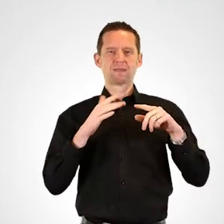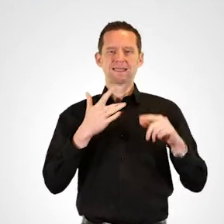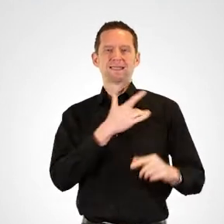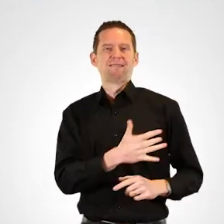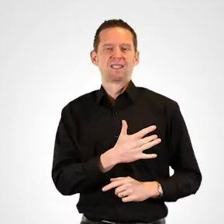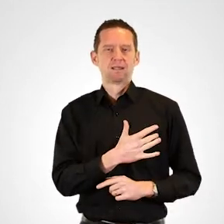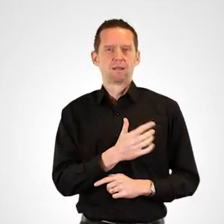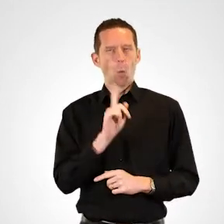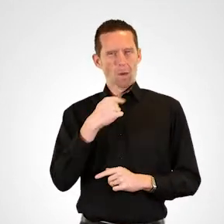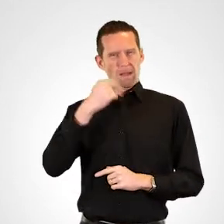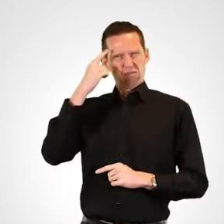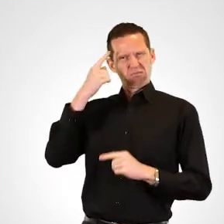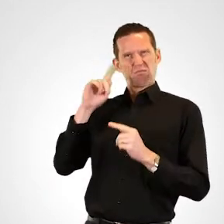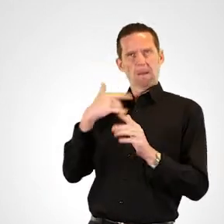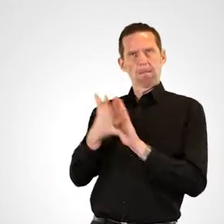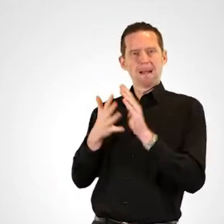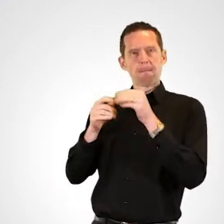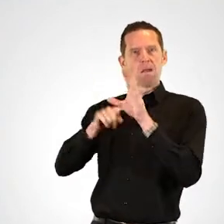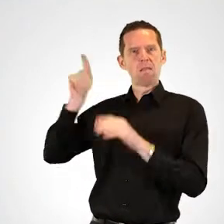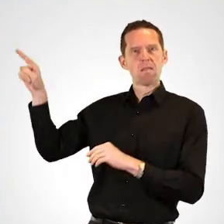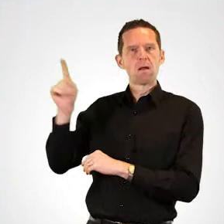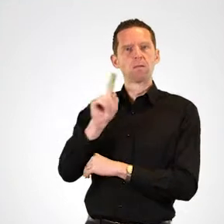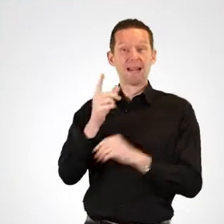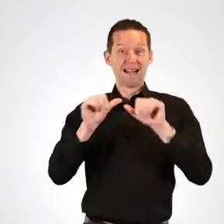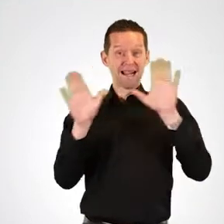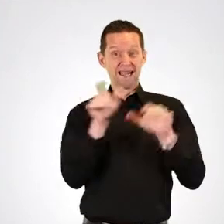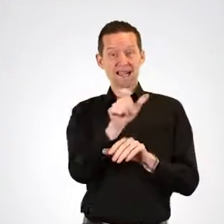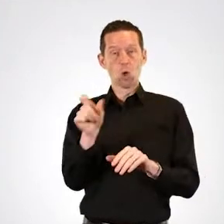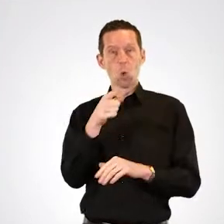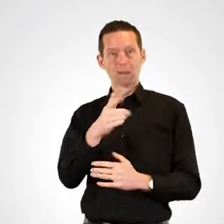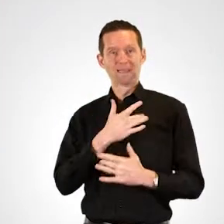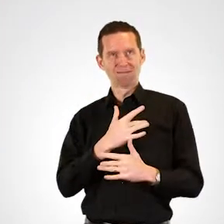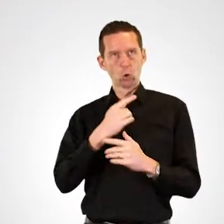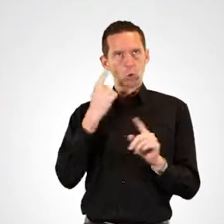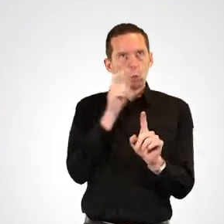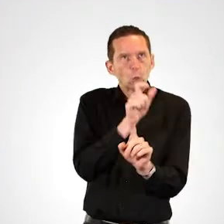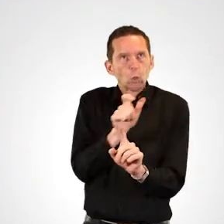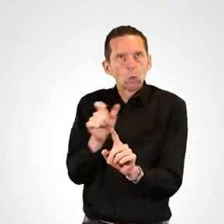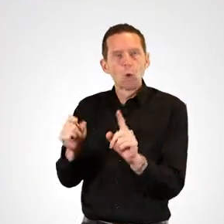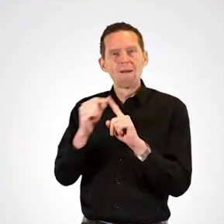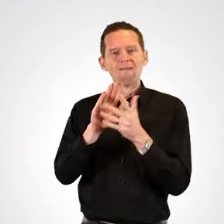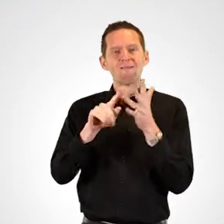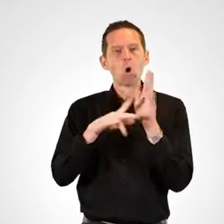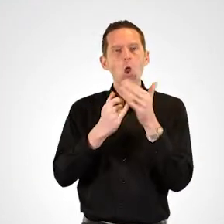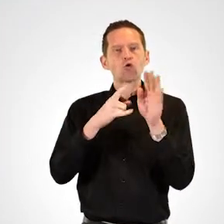So what do we mean by phonological sensitivity? It's kind of clear in the word, you're sensitive to the phonology of the language.